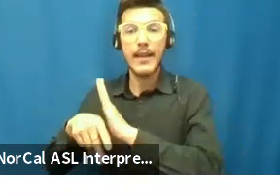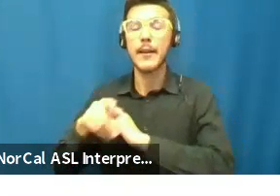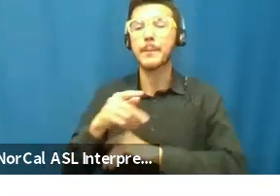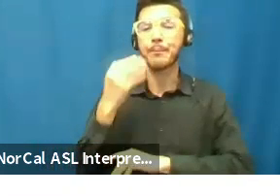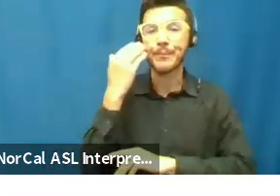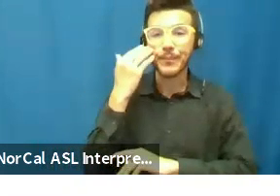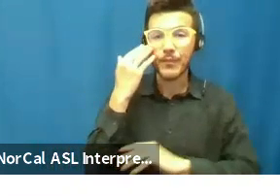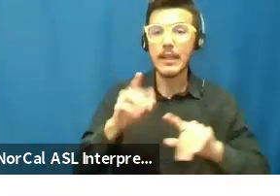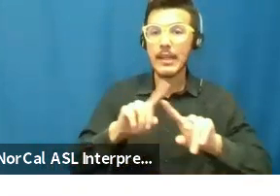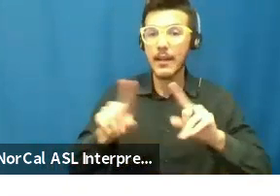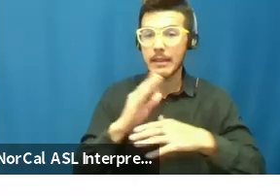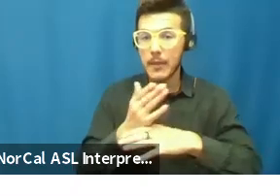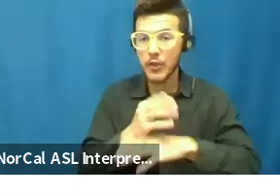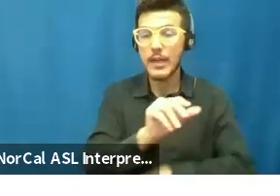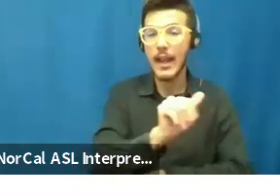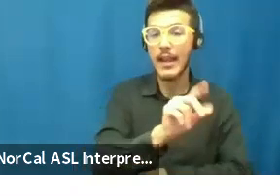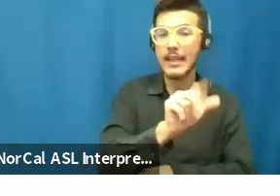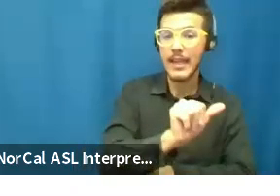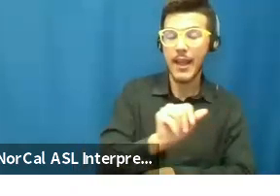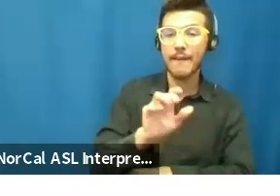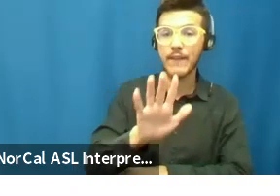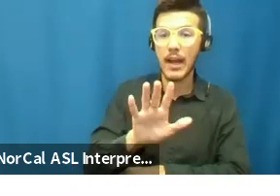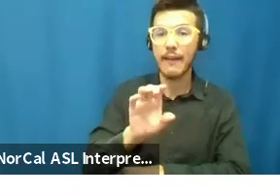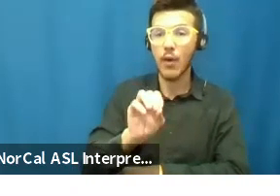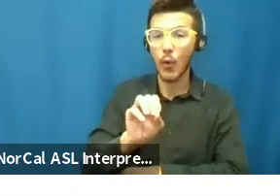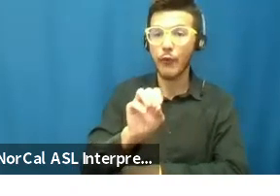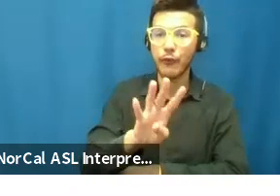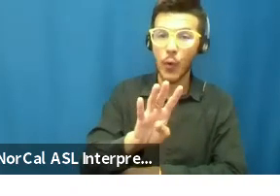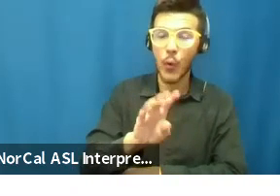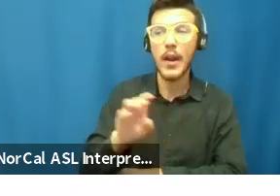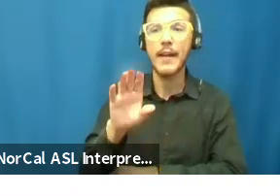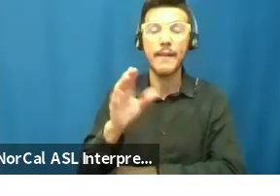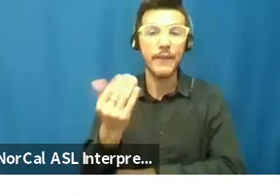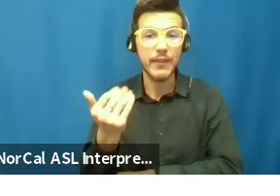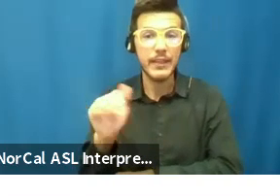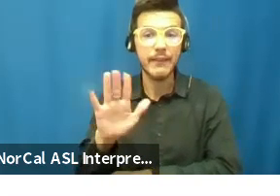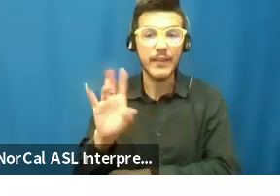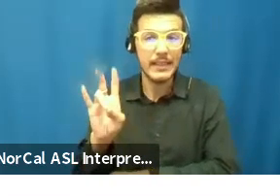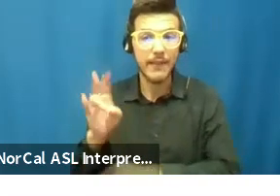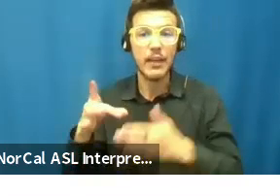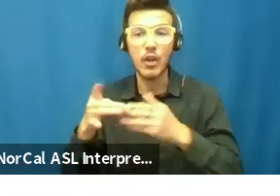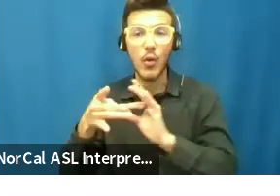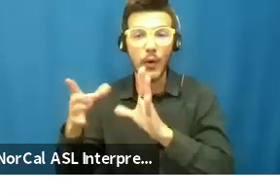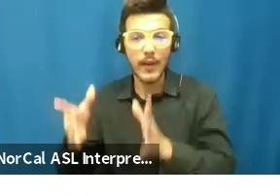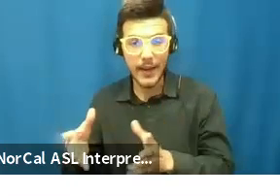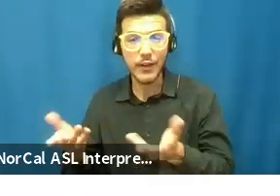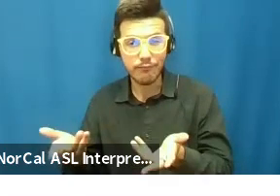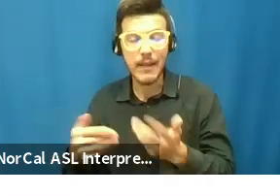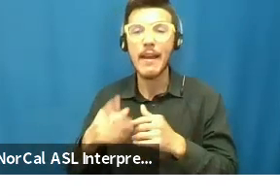ADA versus 504 versus 1557 coordinator, and then the U.S. Access Board Medical Diagnostic